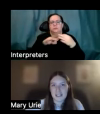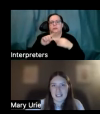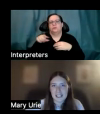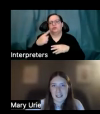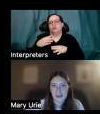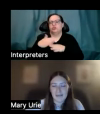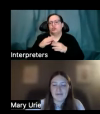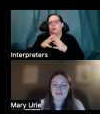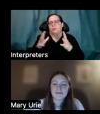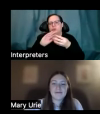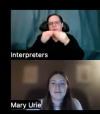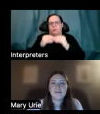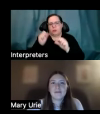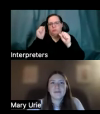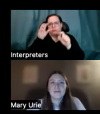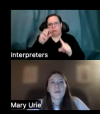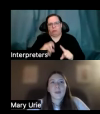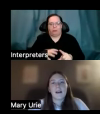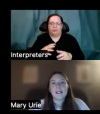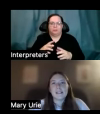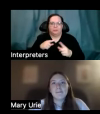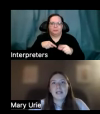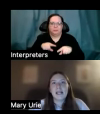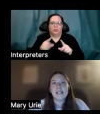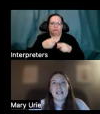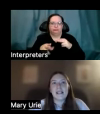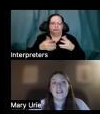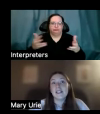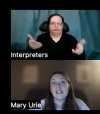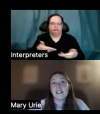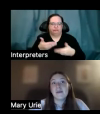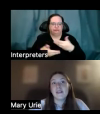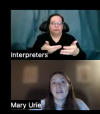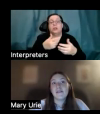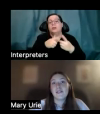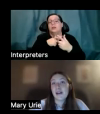statistics with them. Um, and then a good thing with if you do